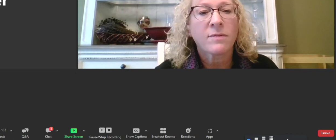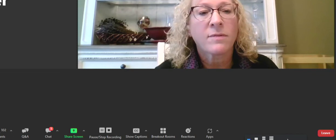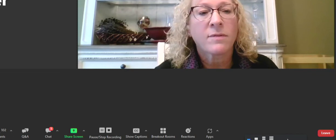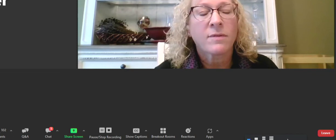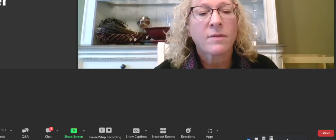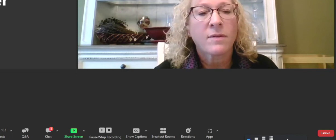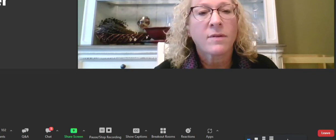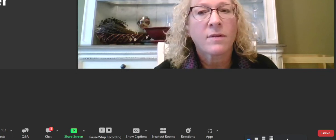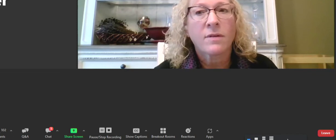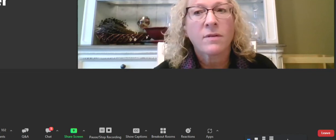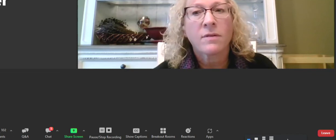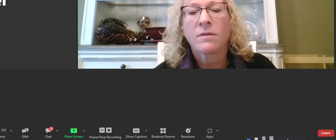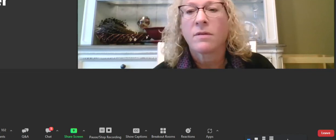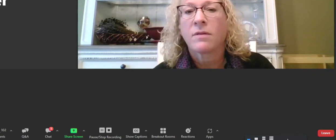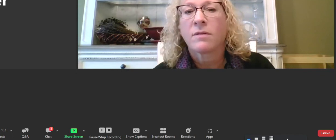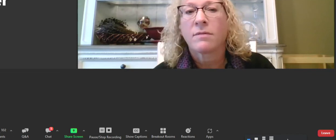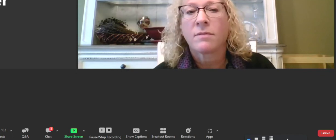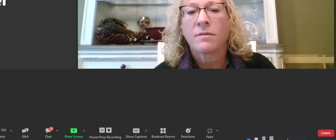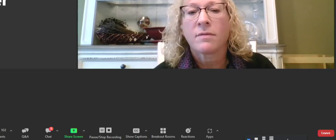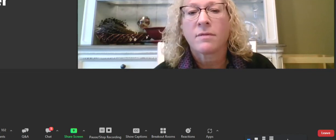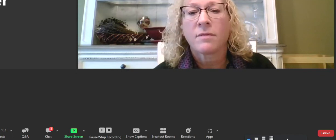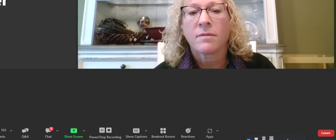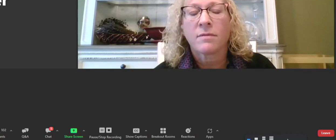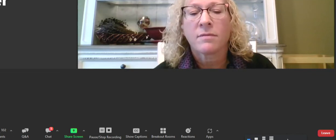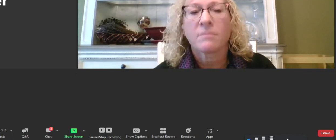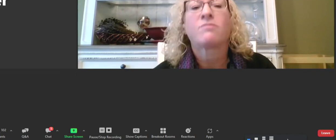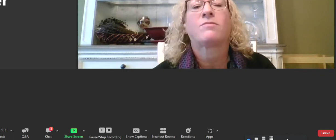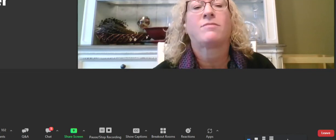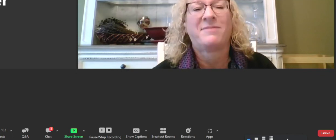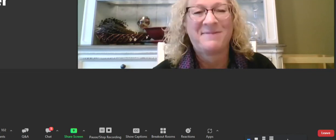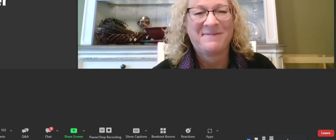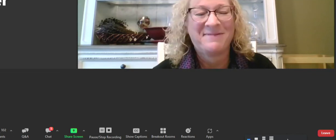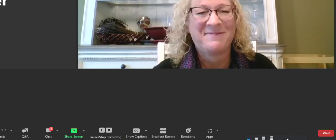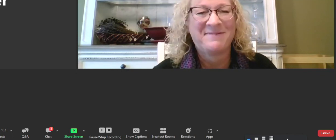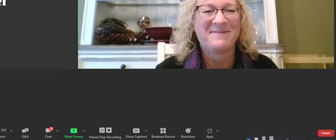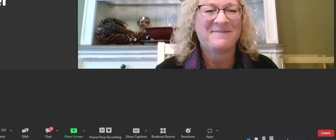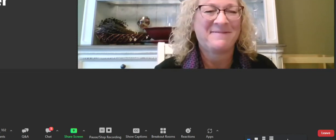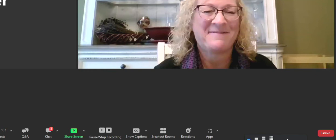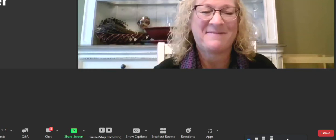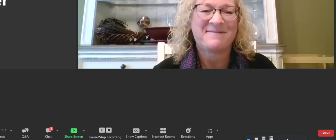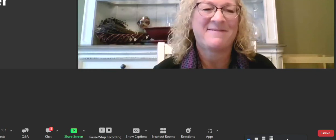We could just give it a breath and then you usually come back.